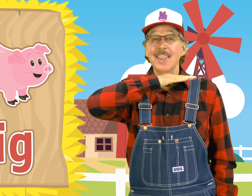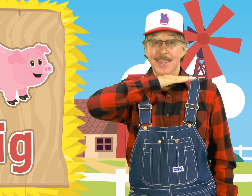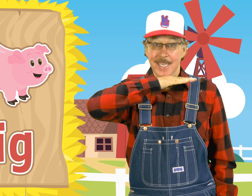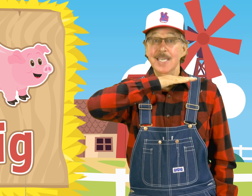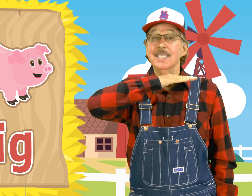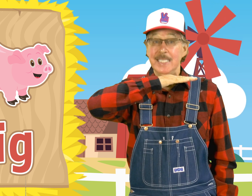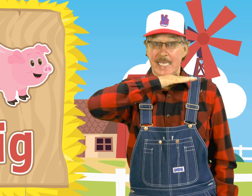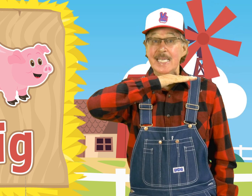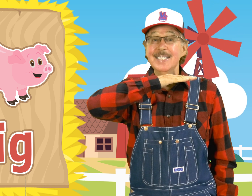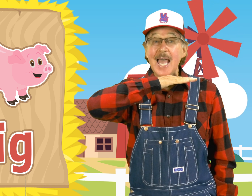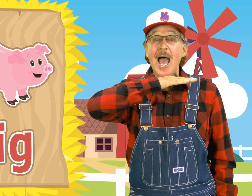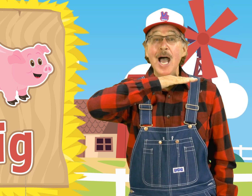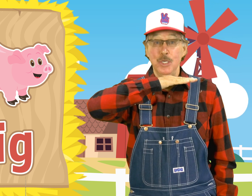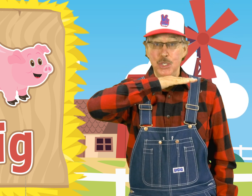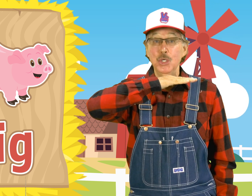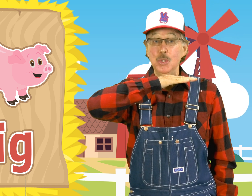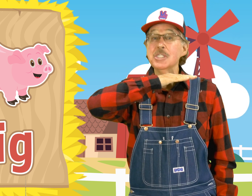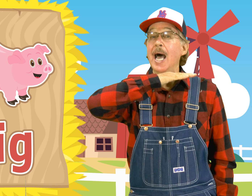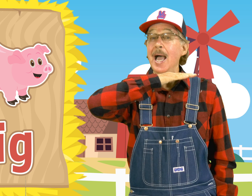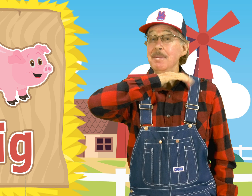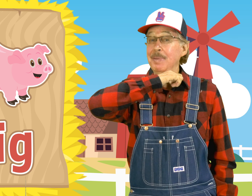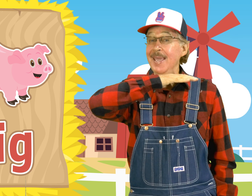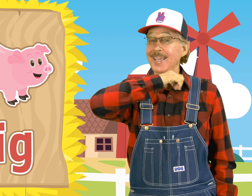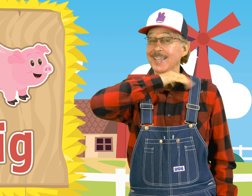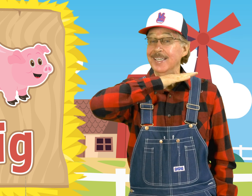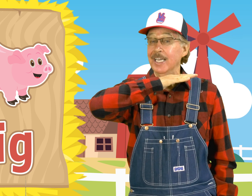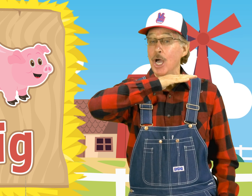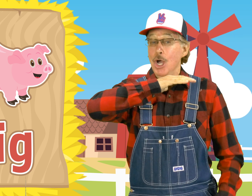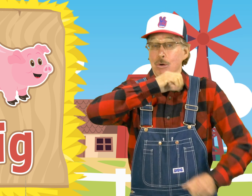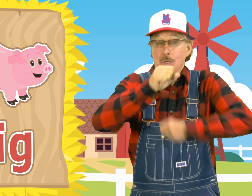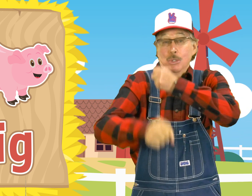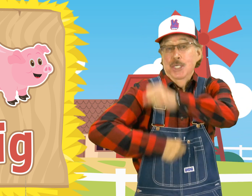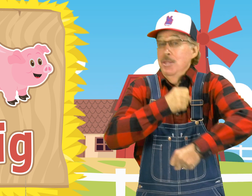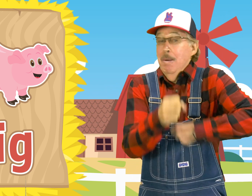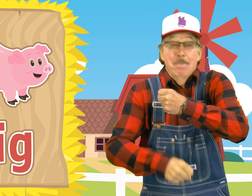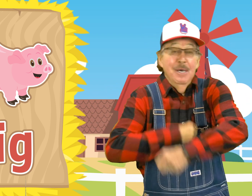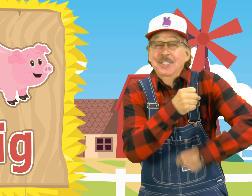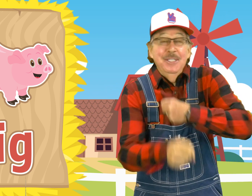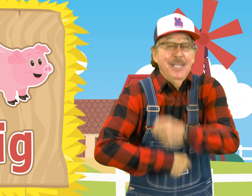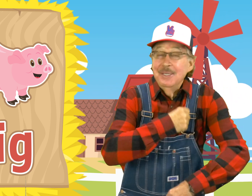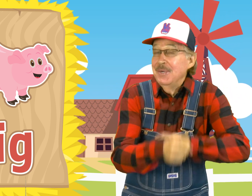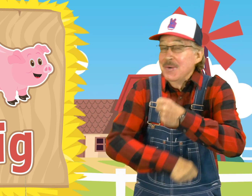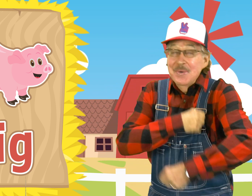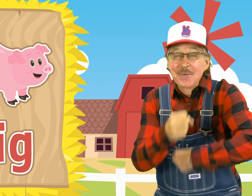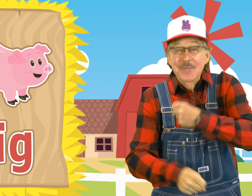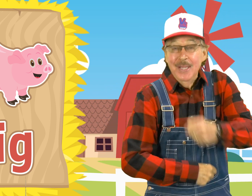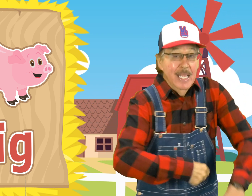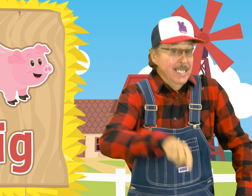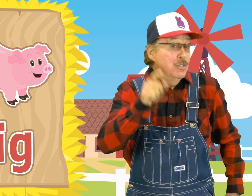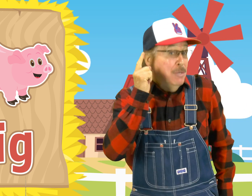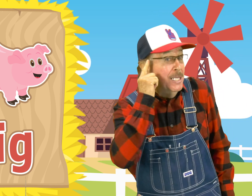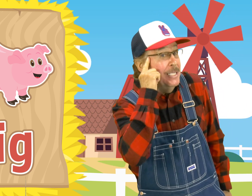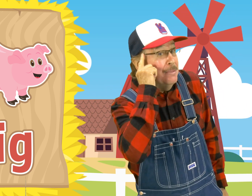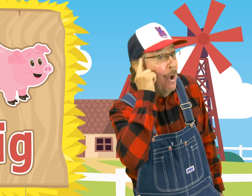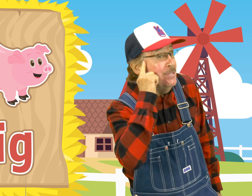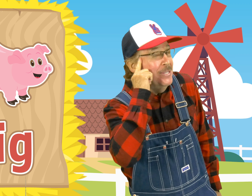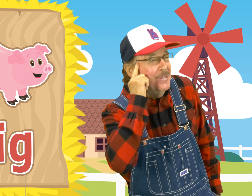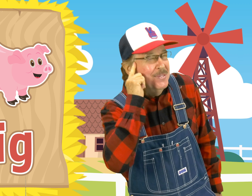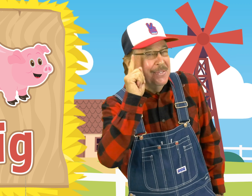This is how you sign pig It rolls in the mud to get cool Is really smart too